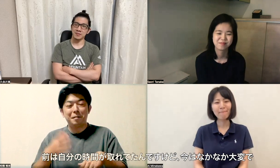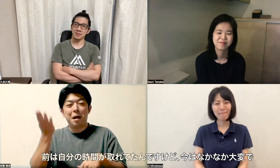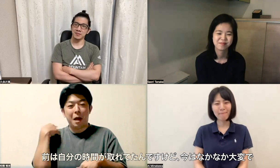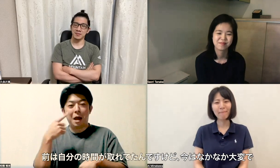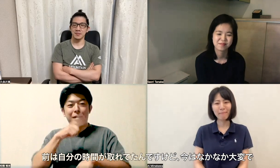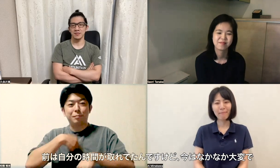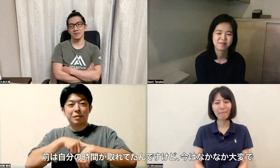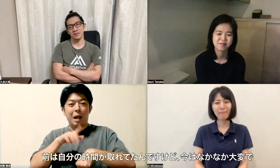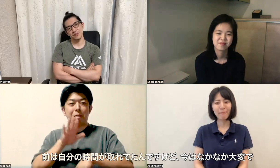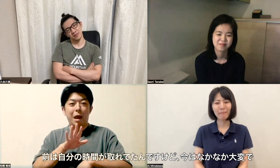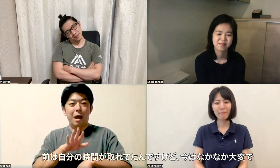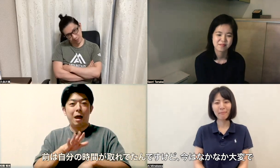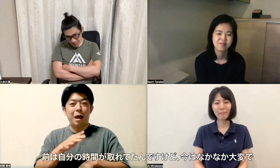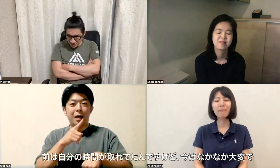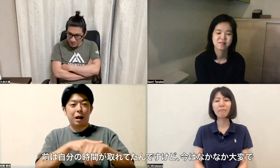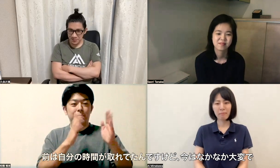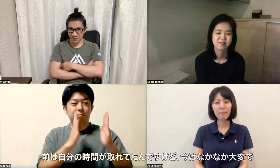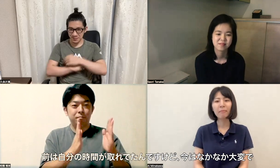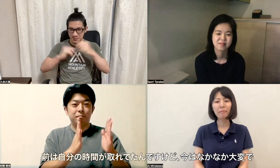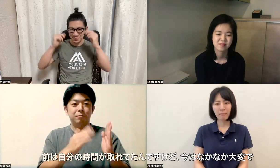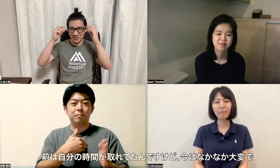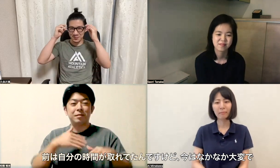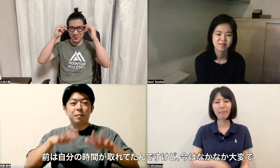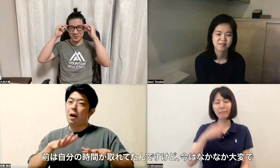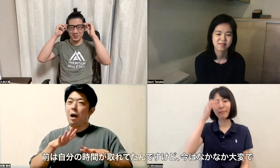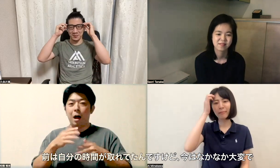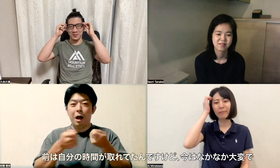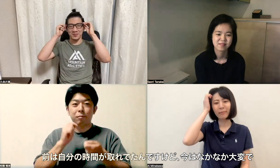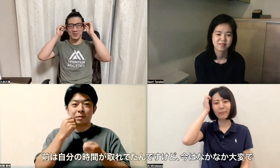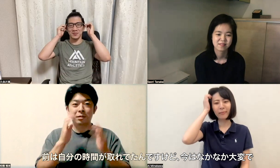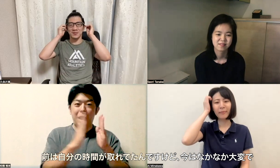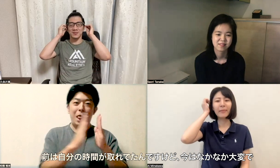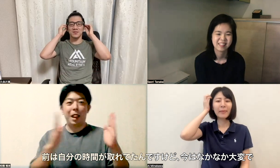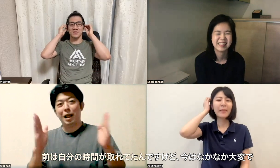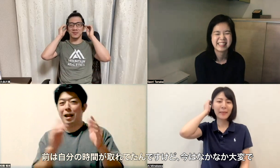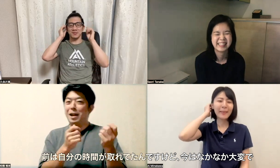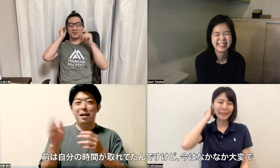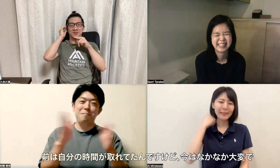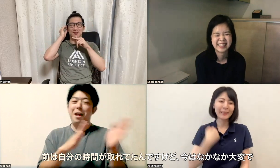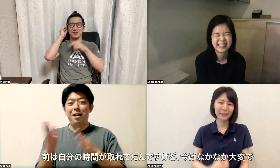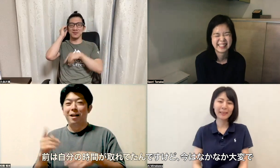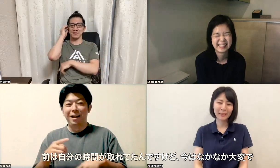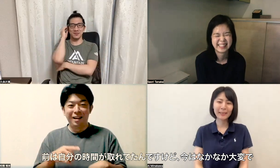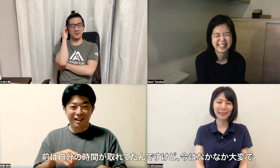It was easier to make time for myself in the past, but now it's getting difficult.